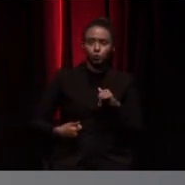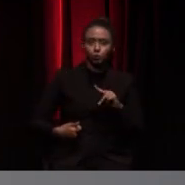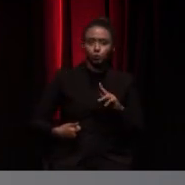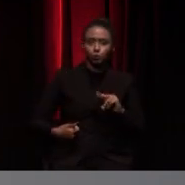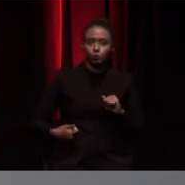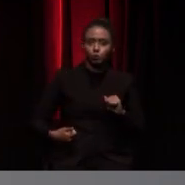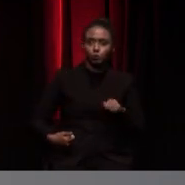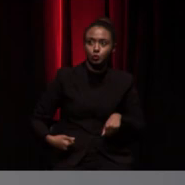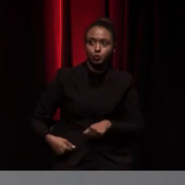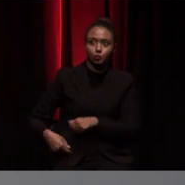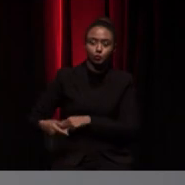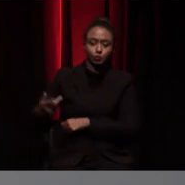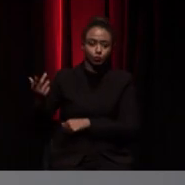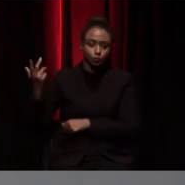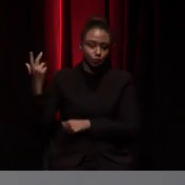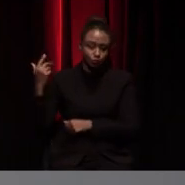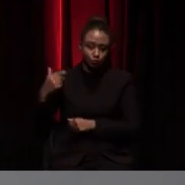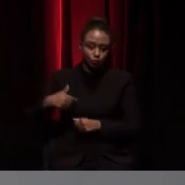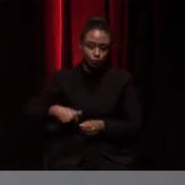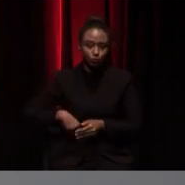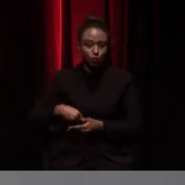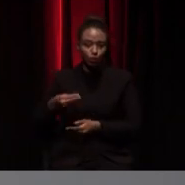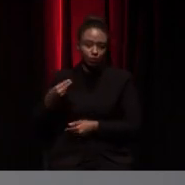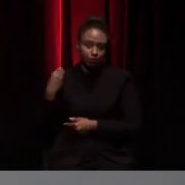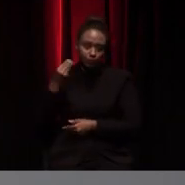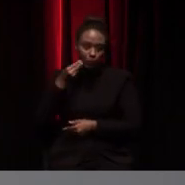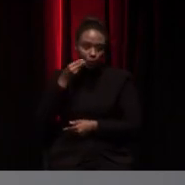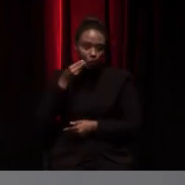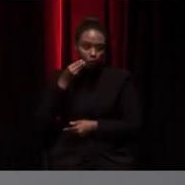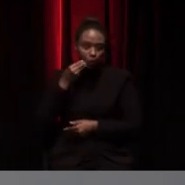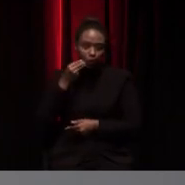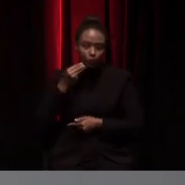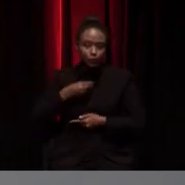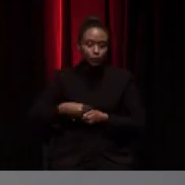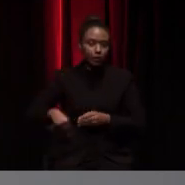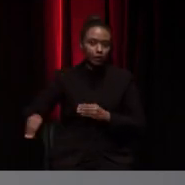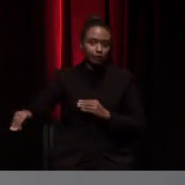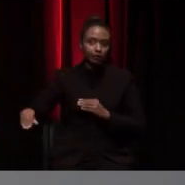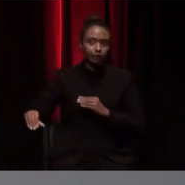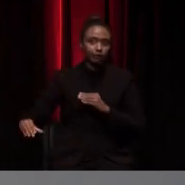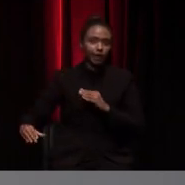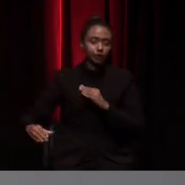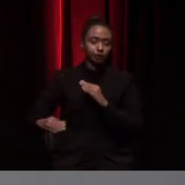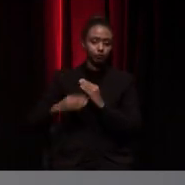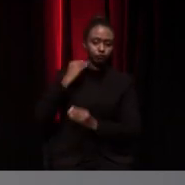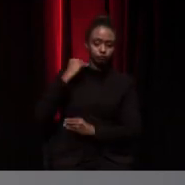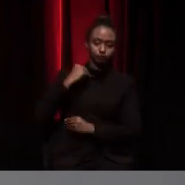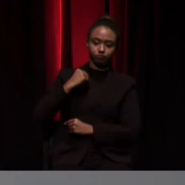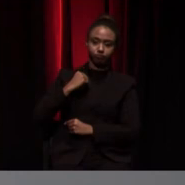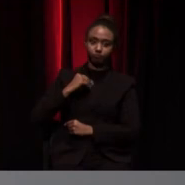I was summoned a lot during my professional career but I’d never been summoned